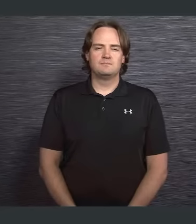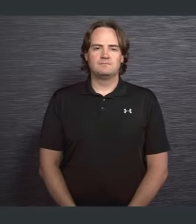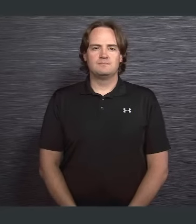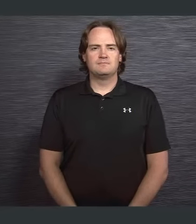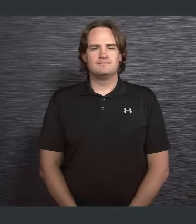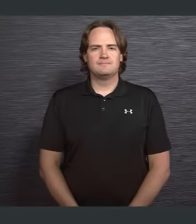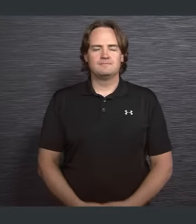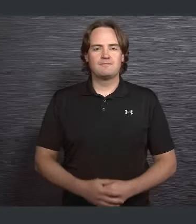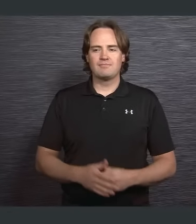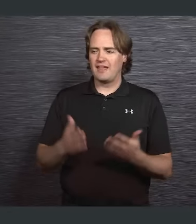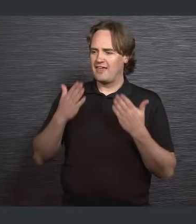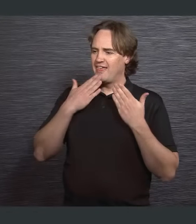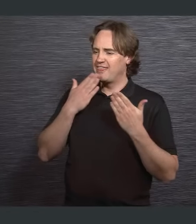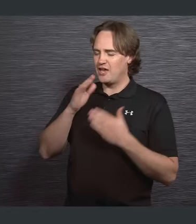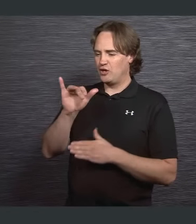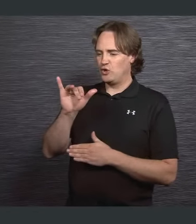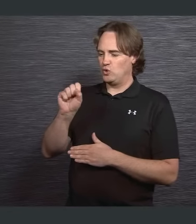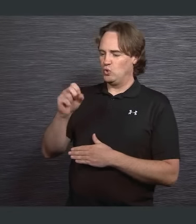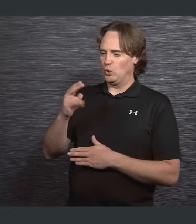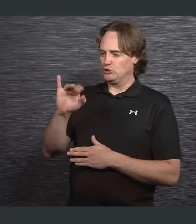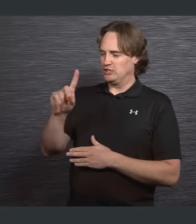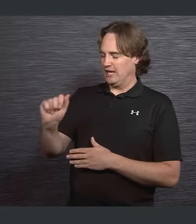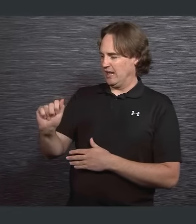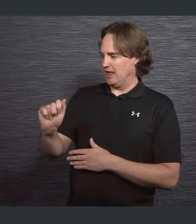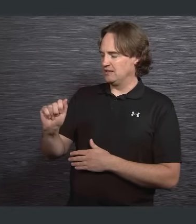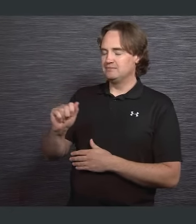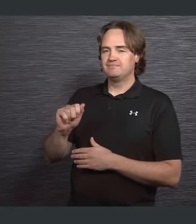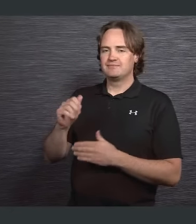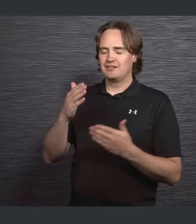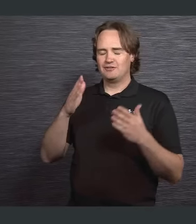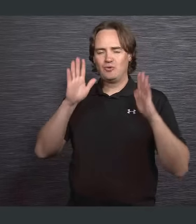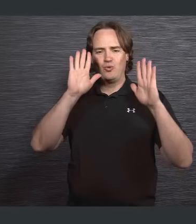[END PLAYBACK] Thanks, Yoshida-san. It's great to be here at CES again.